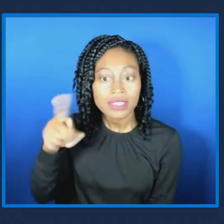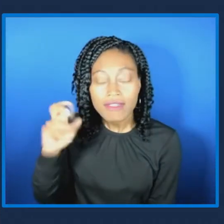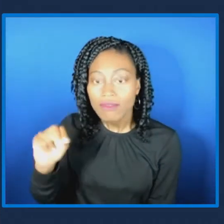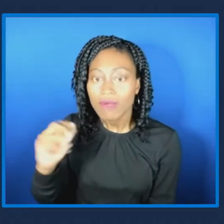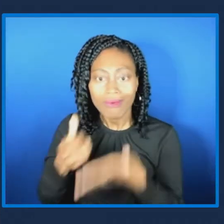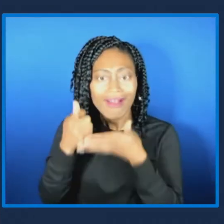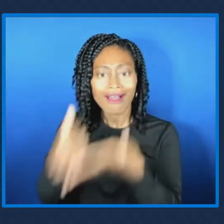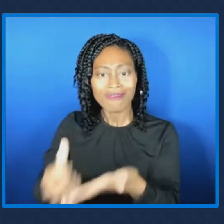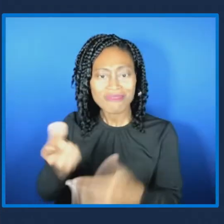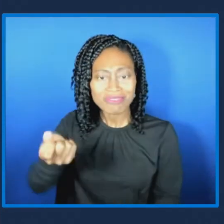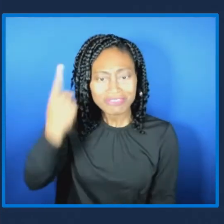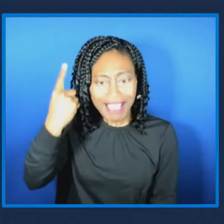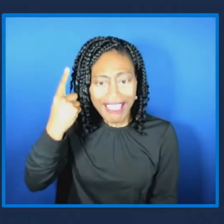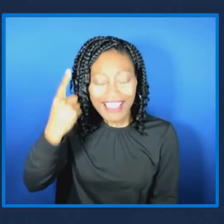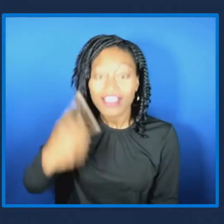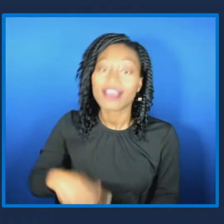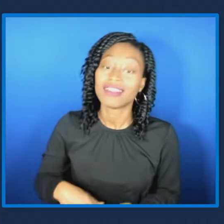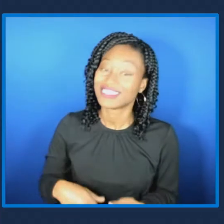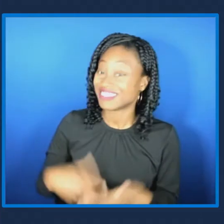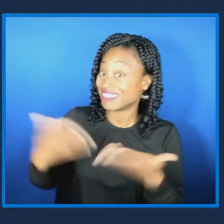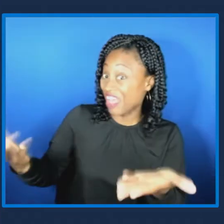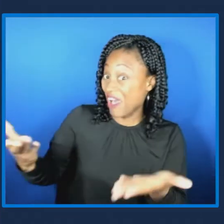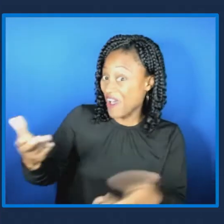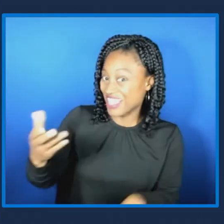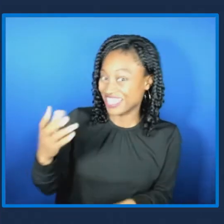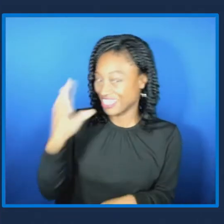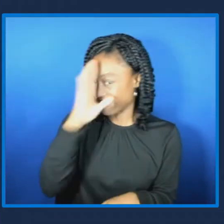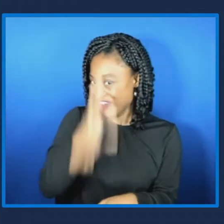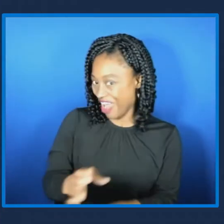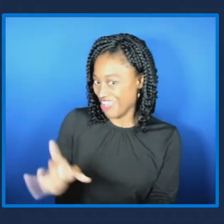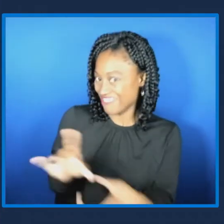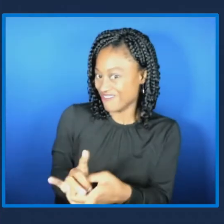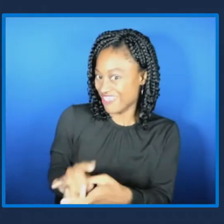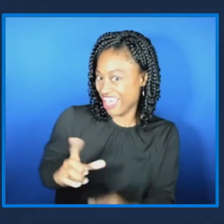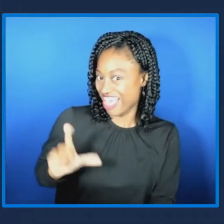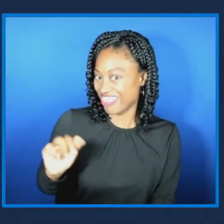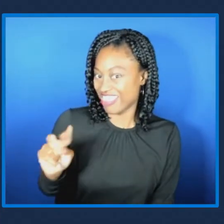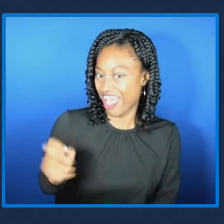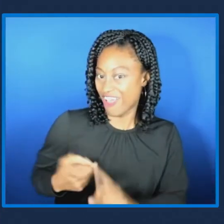So coming to us direct and live from Glasgow, Scotland welcome Steven.